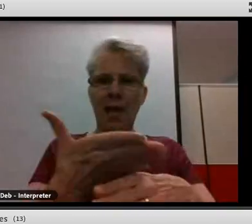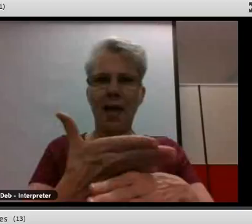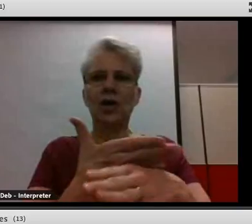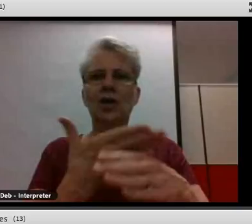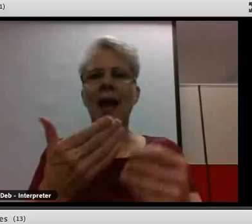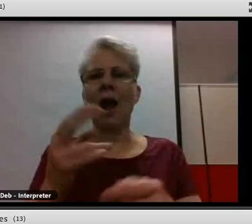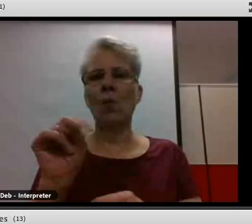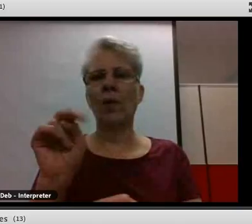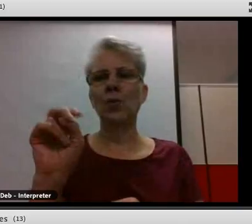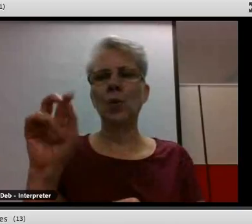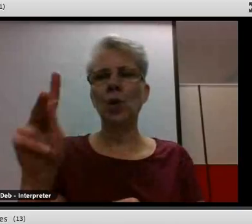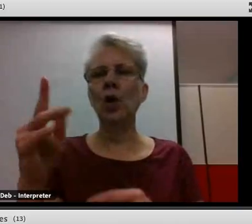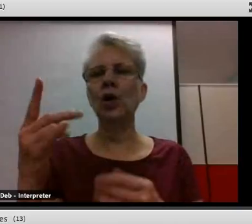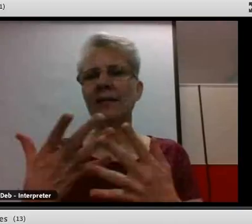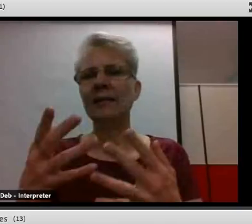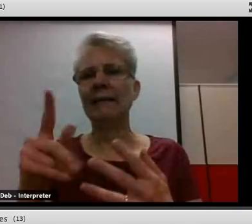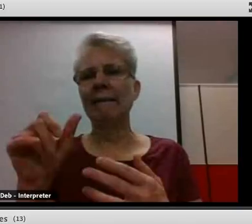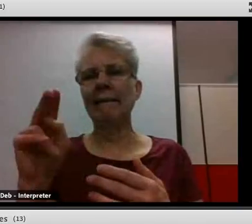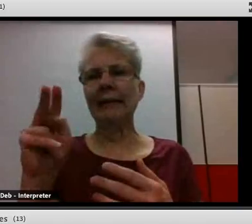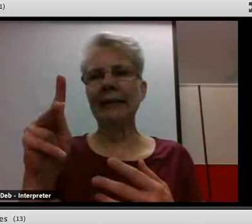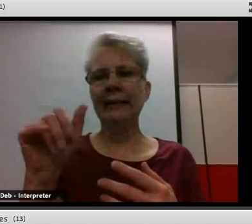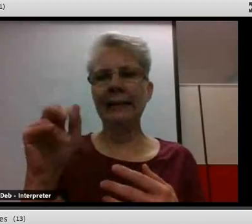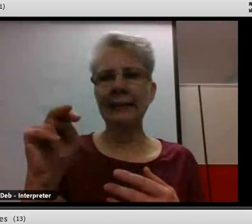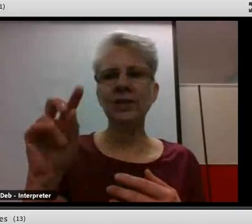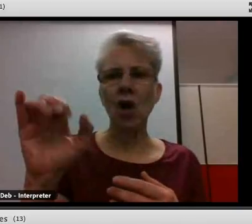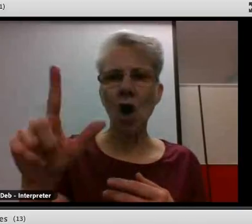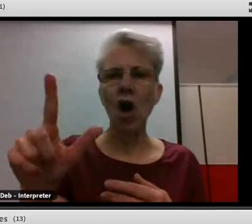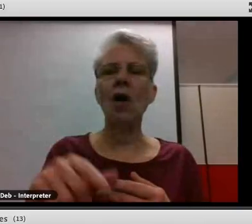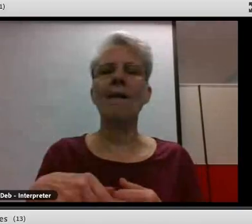And, again, some of the ways that you can help people